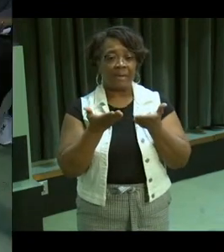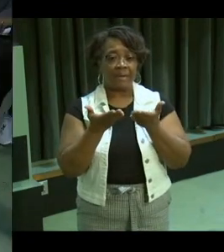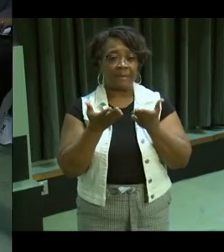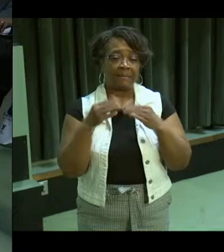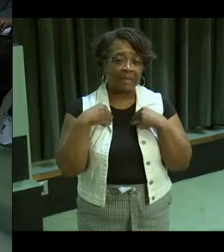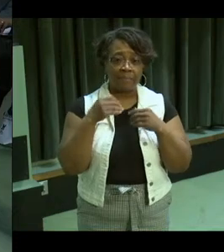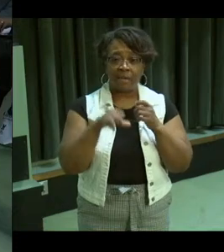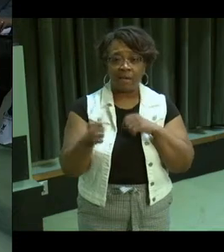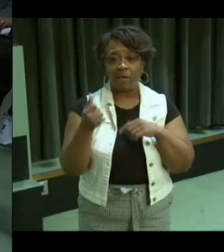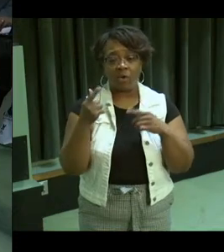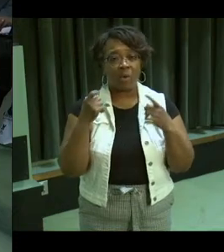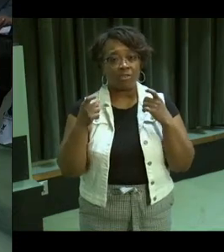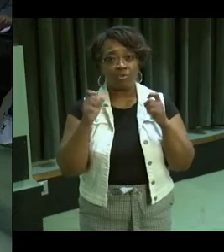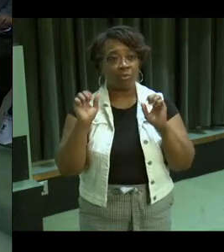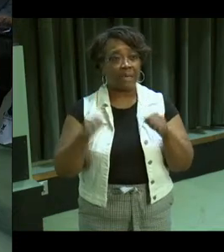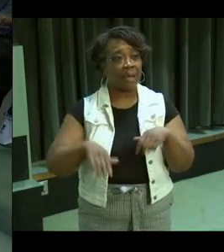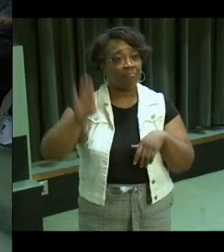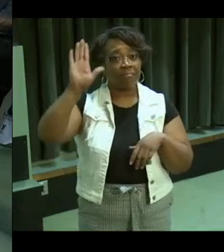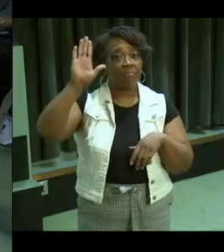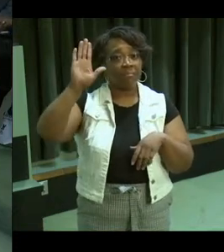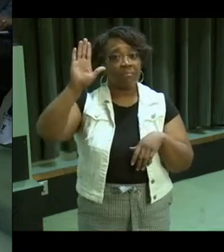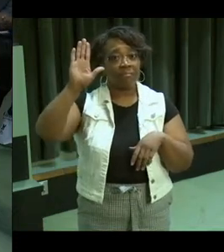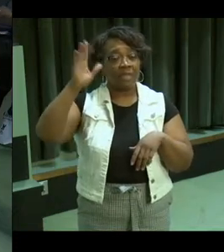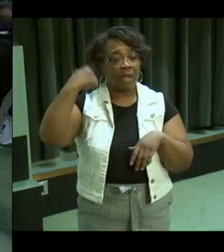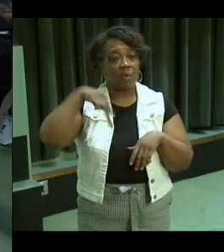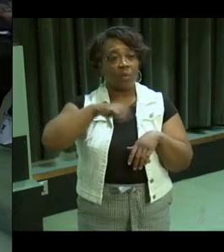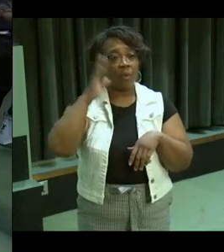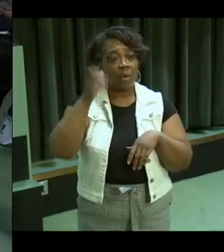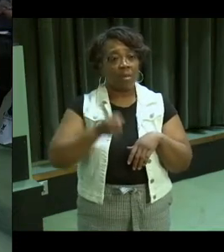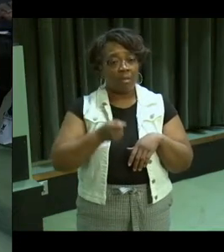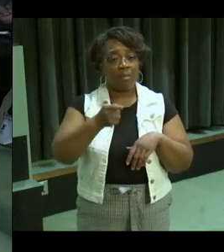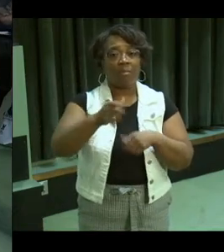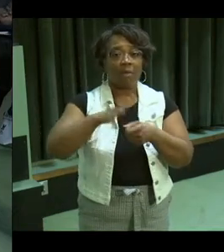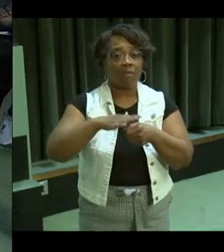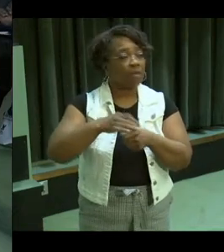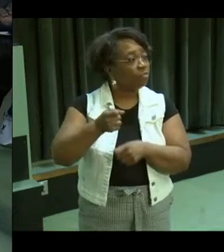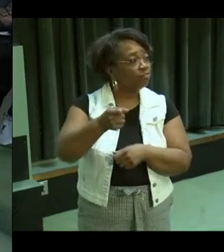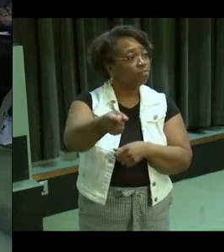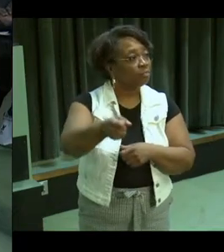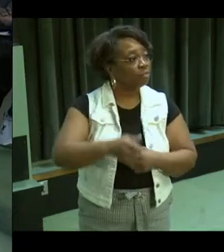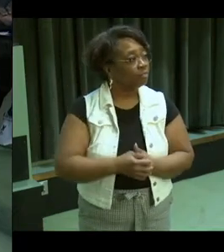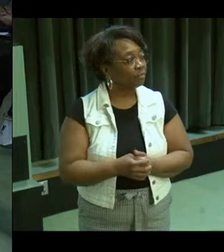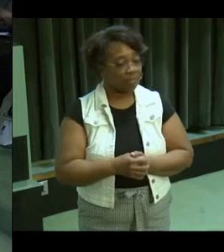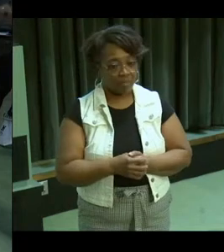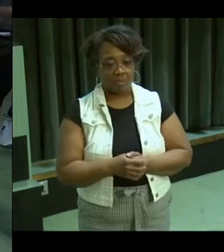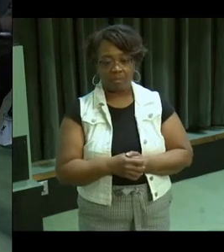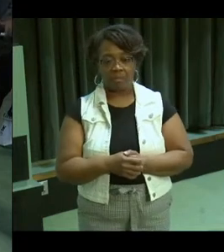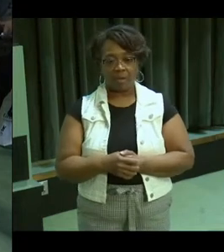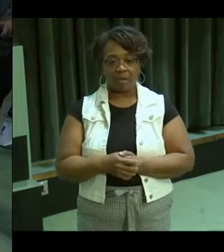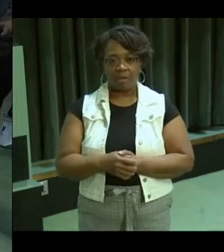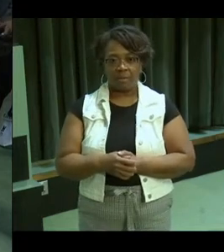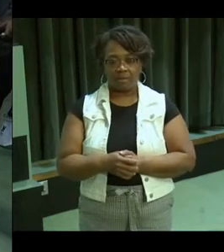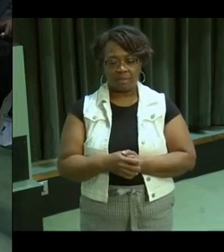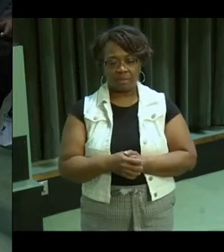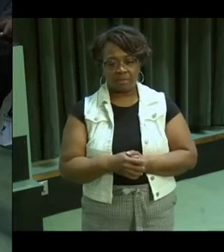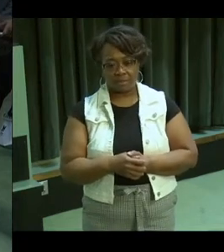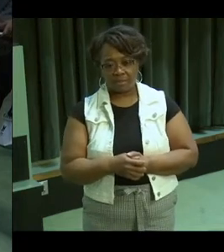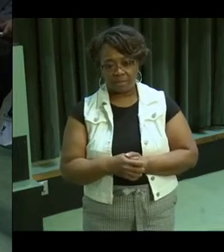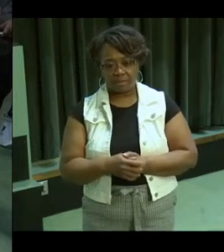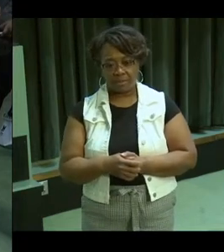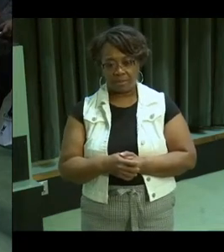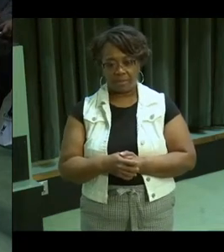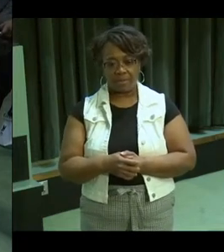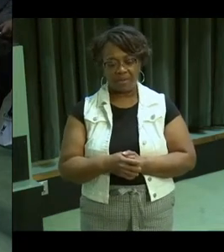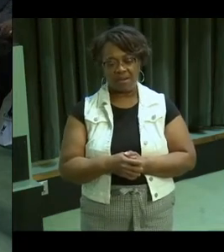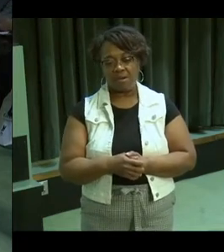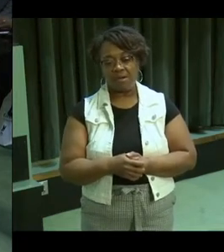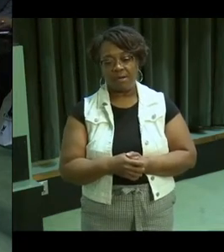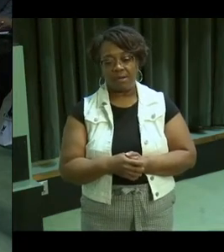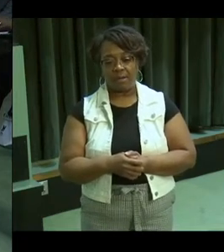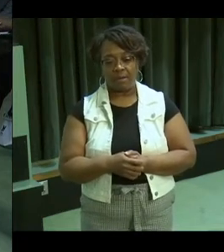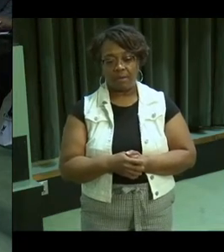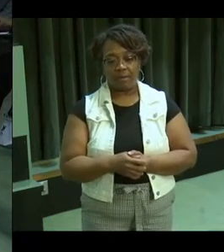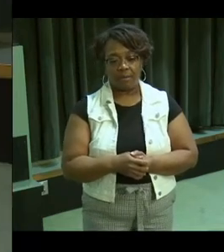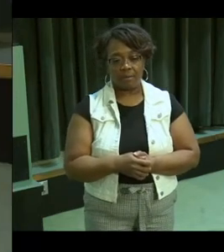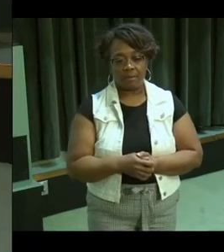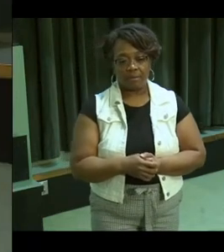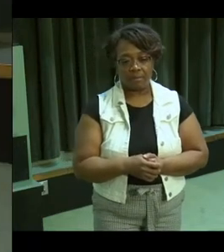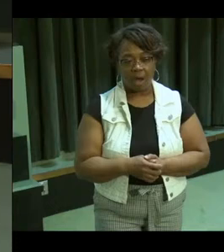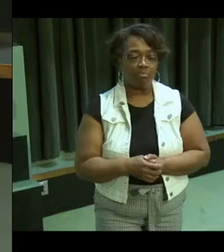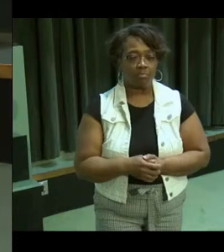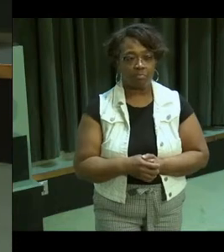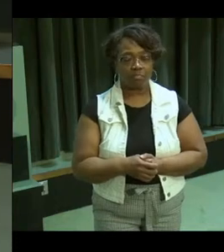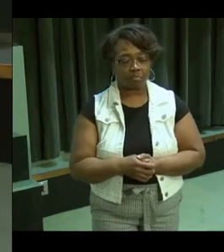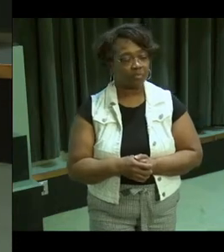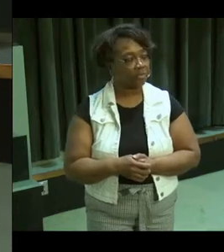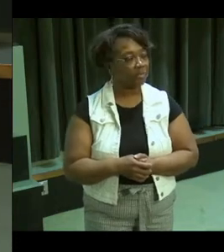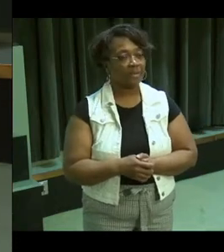accept any questions that you